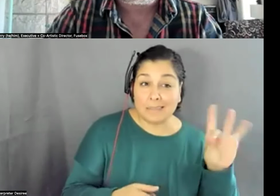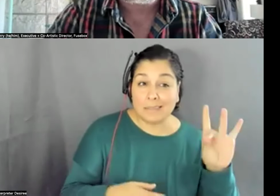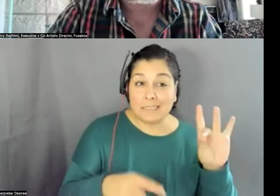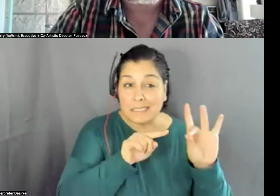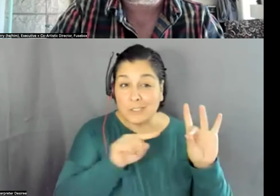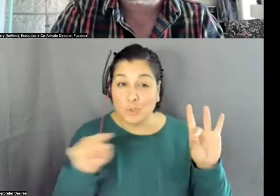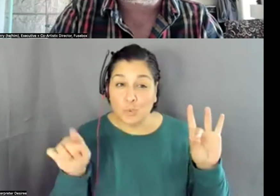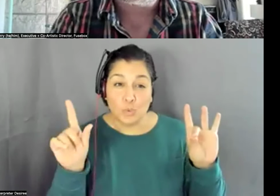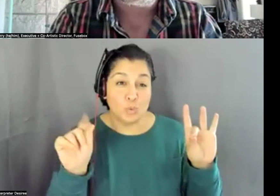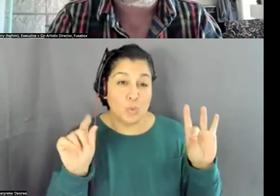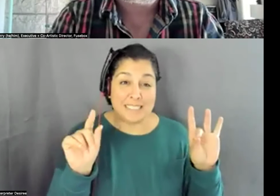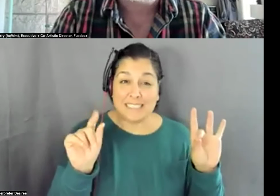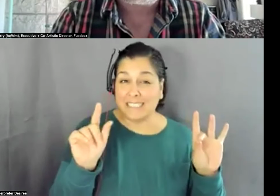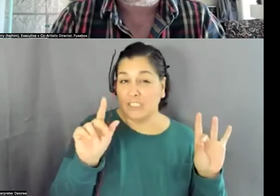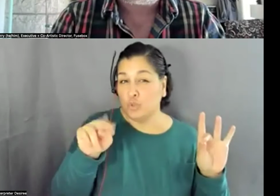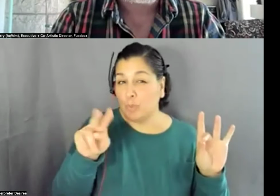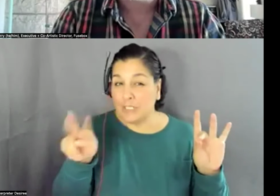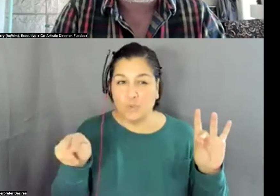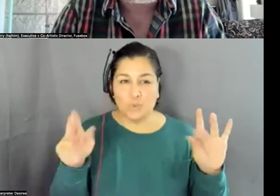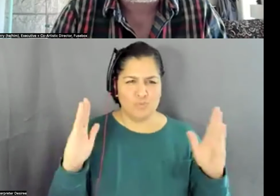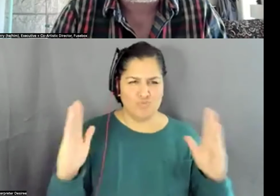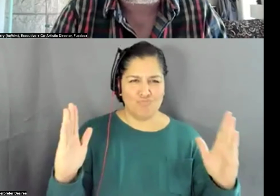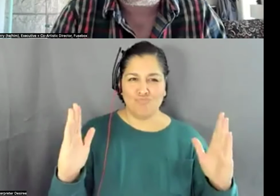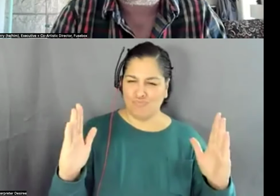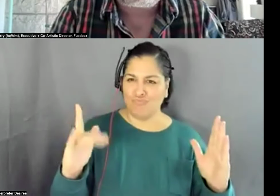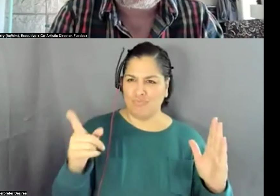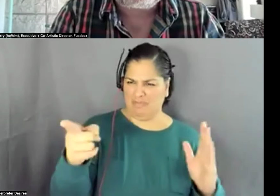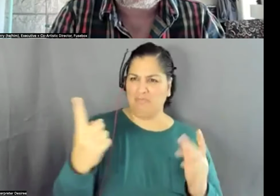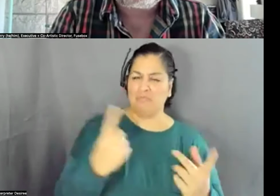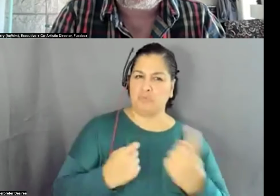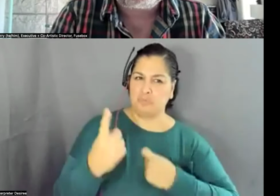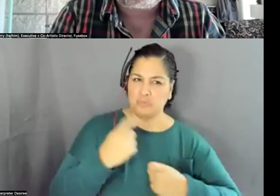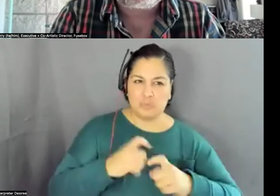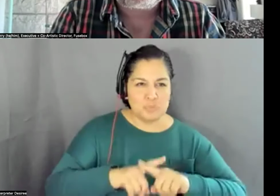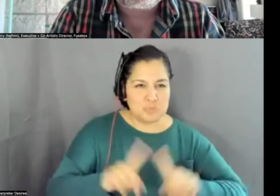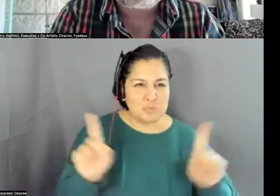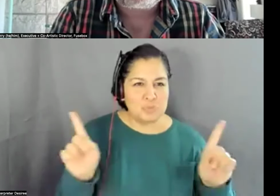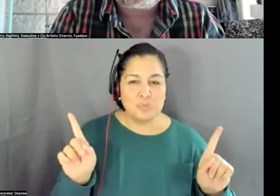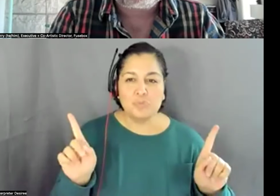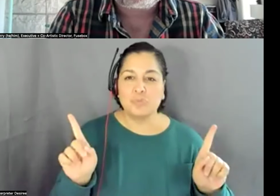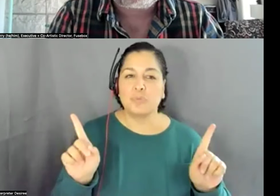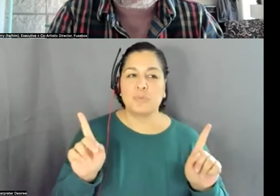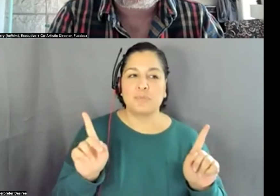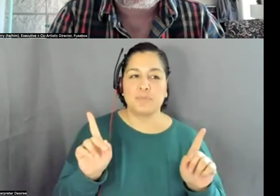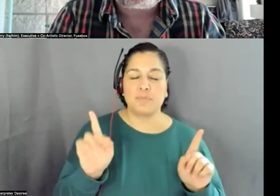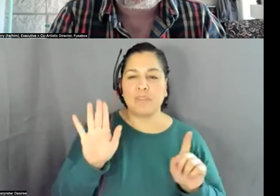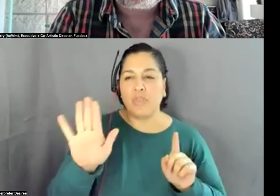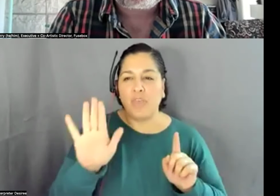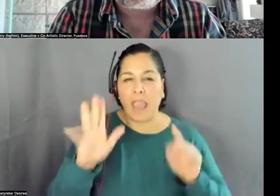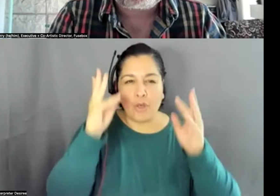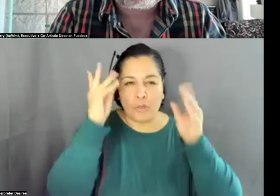you know, like that they are the questions they're asking are different. The way they the way they are thinking about the world are different.